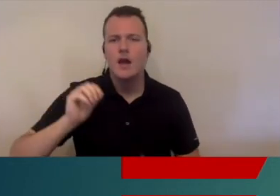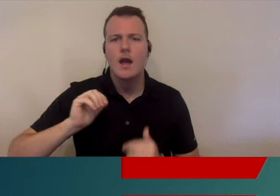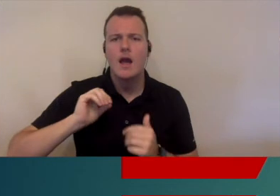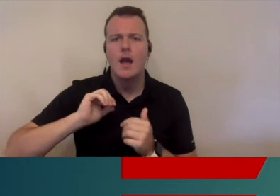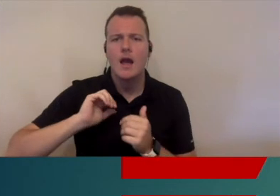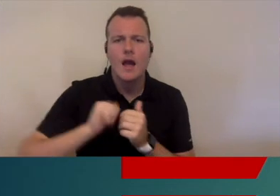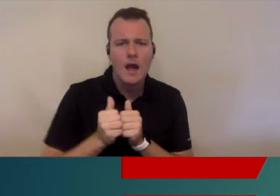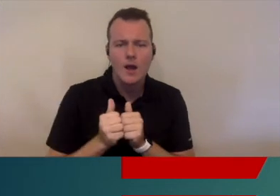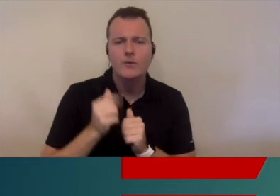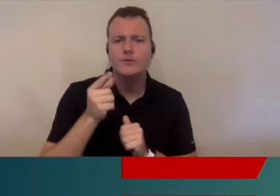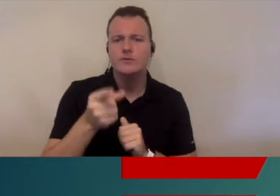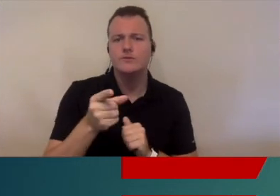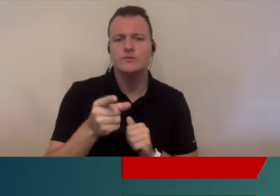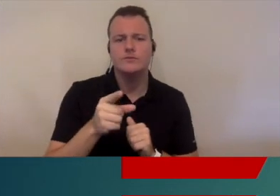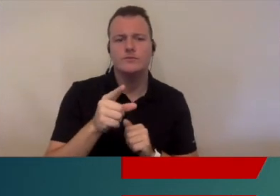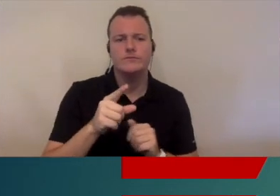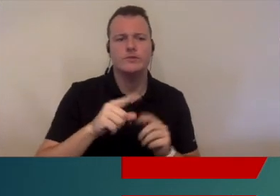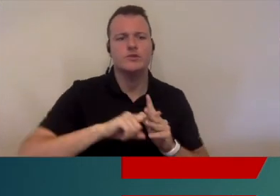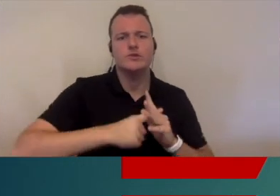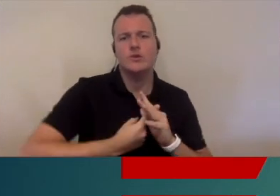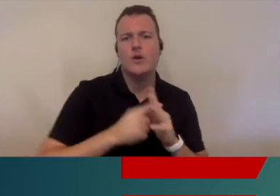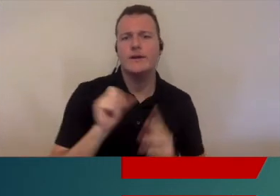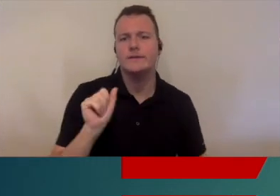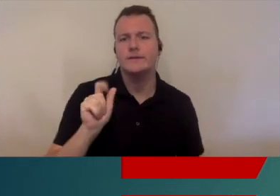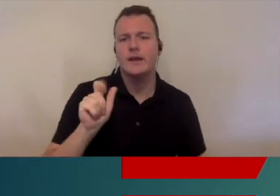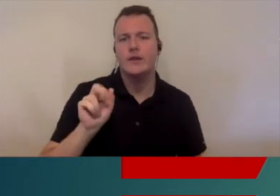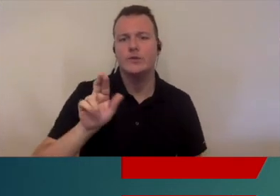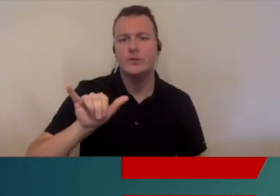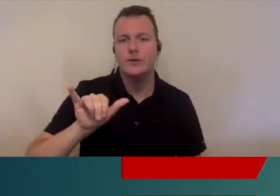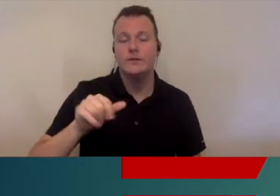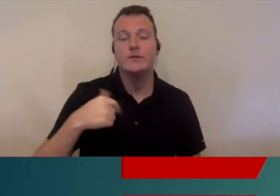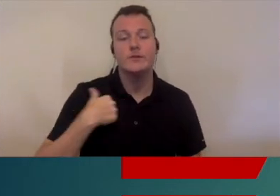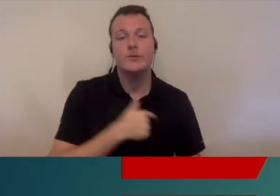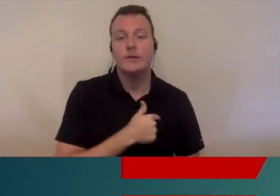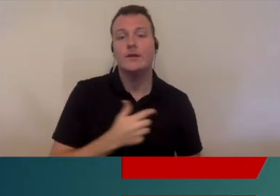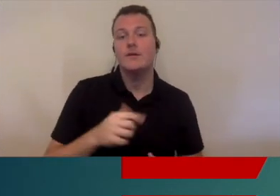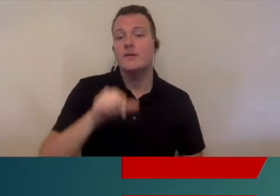you go about finding a starting salary? We all know we would love to make